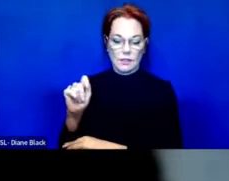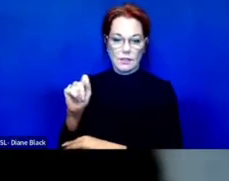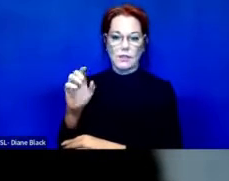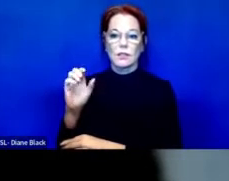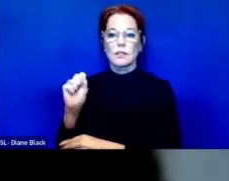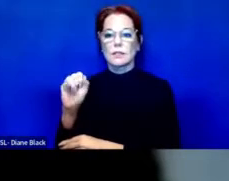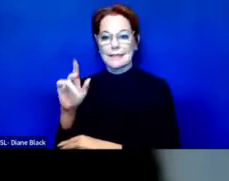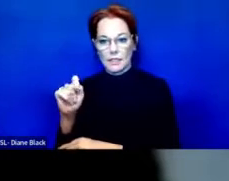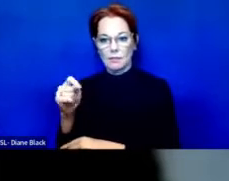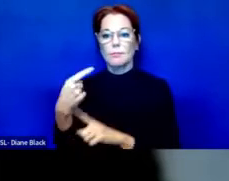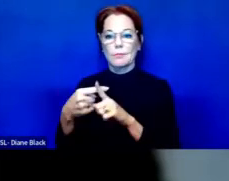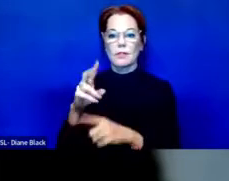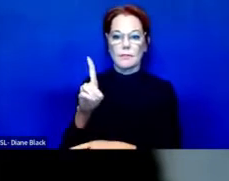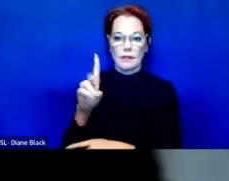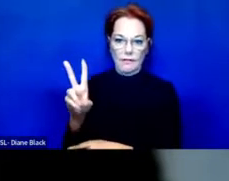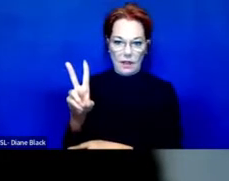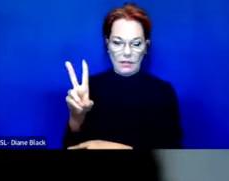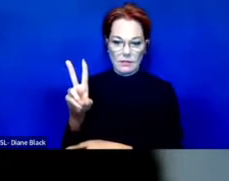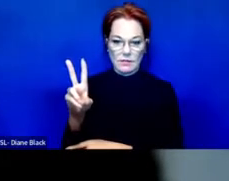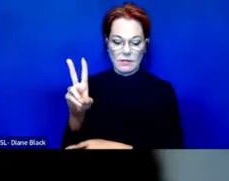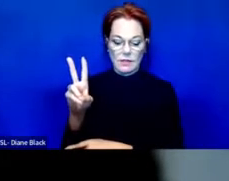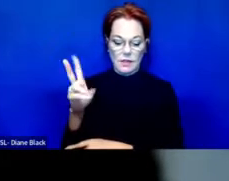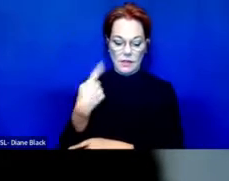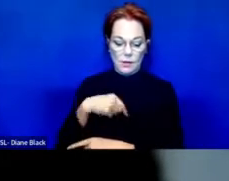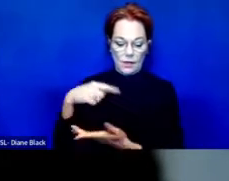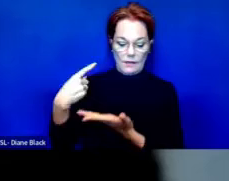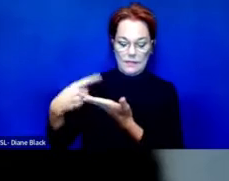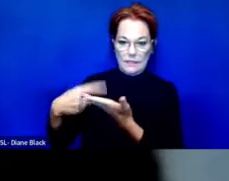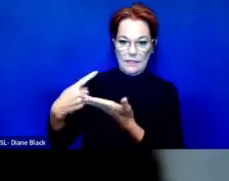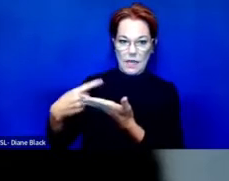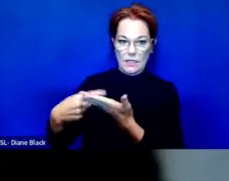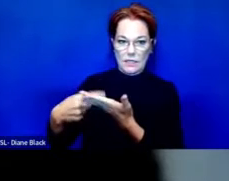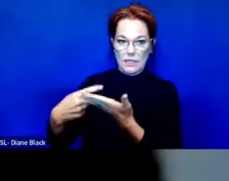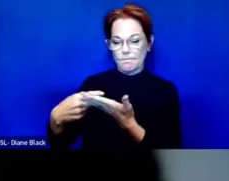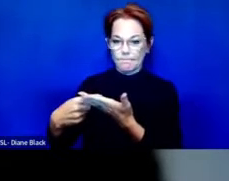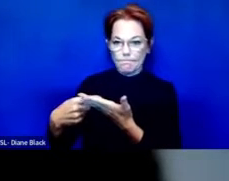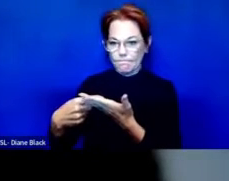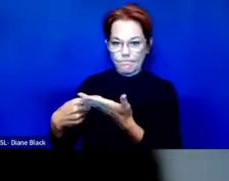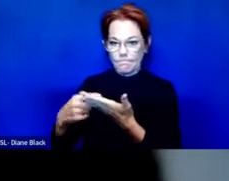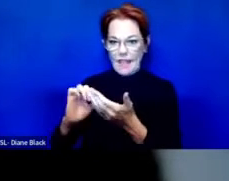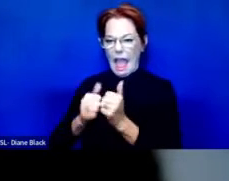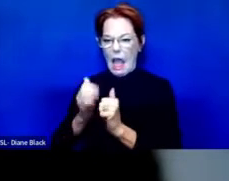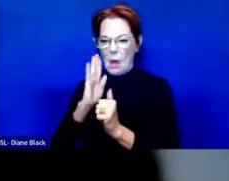we've discussed how we're going to go about identifying them and